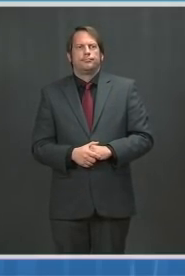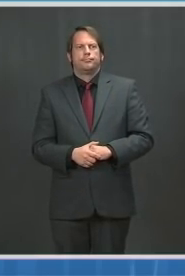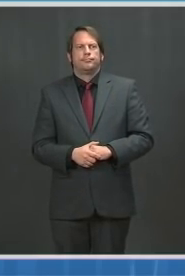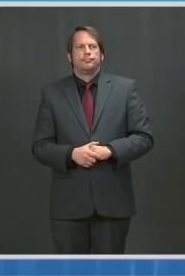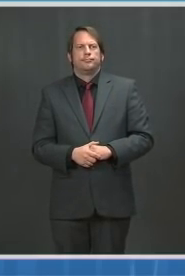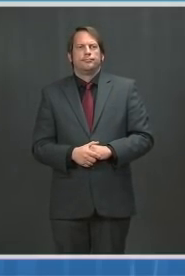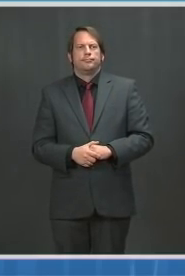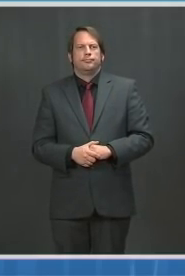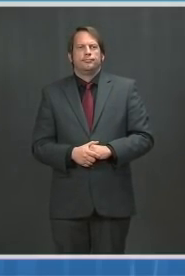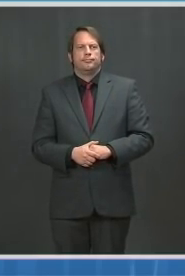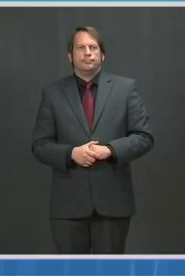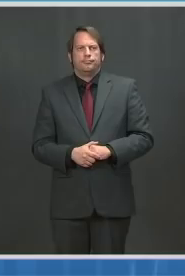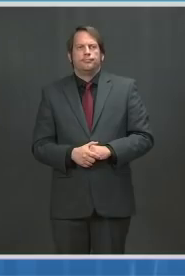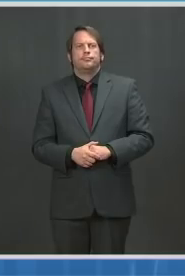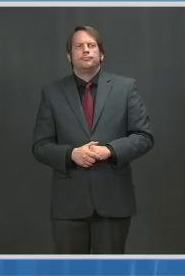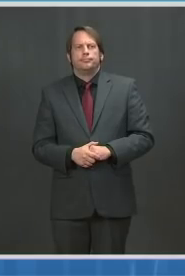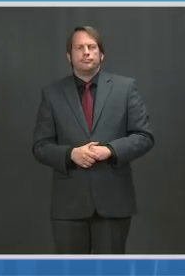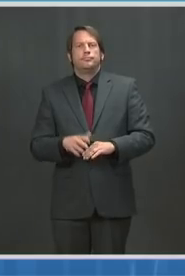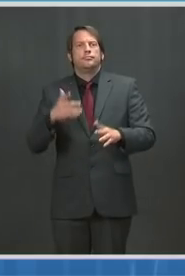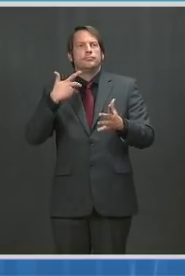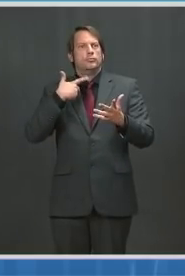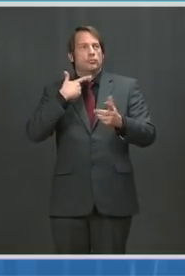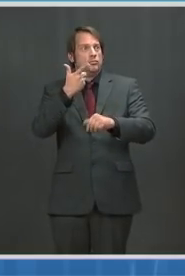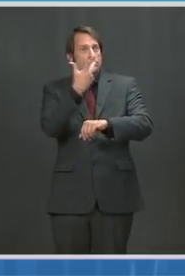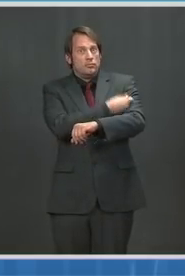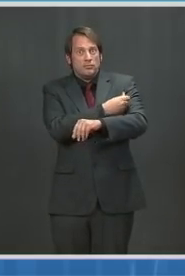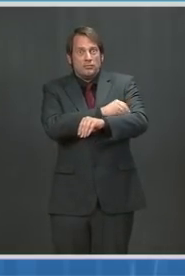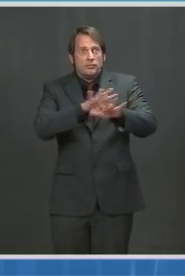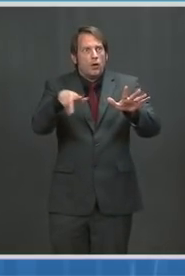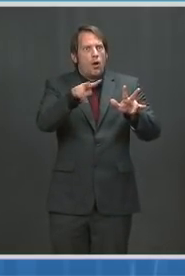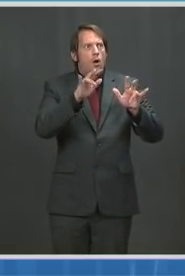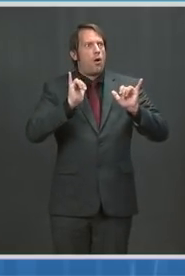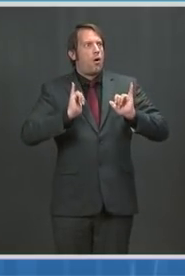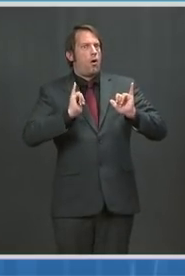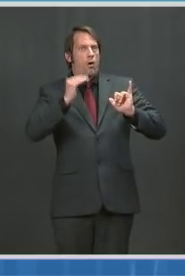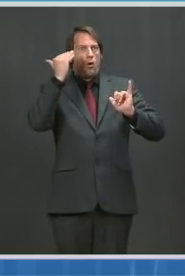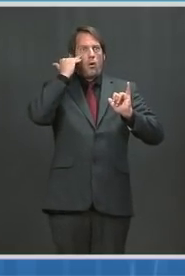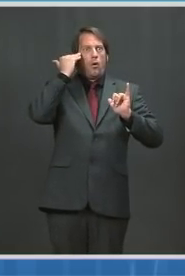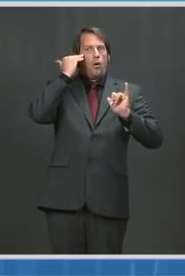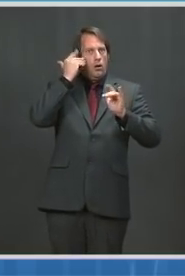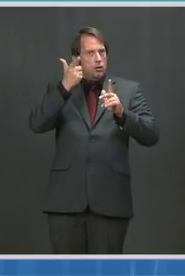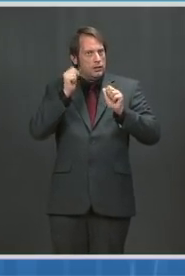namely, what's called the "correlate of immunity." In other words, what are the things that protect you